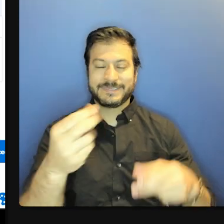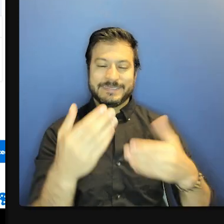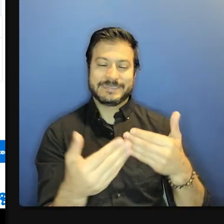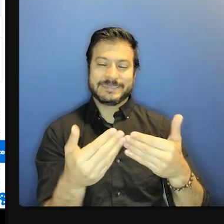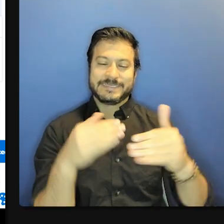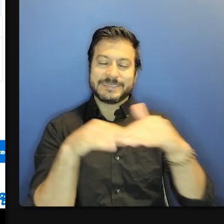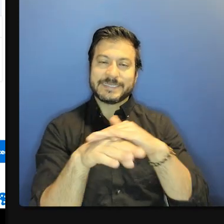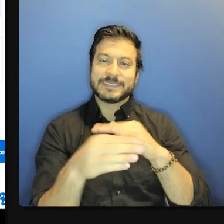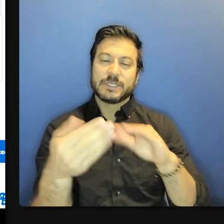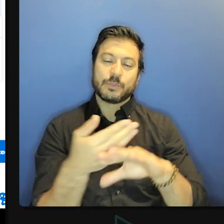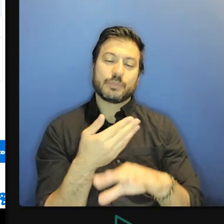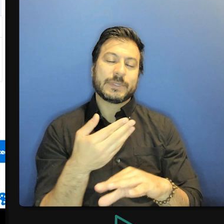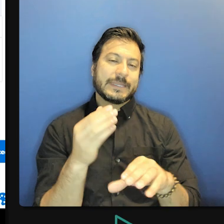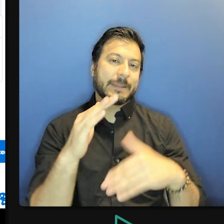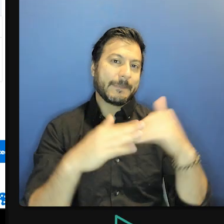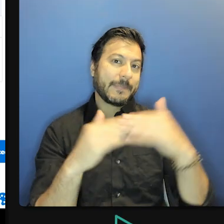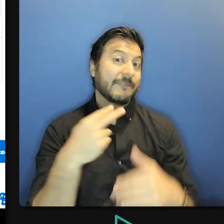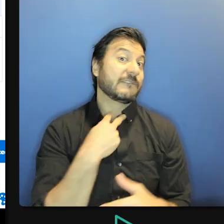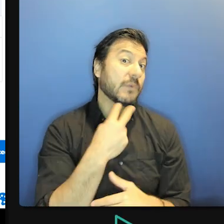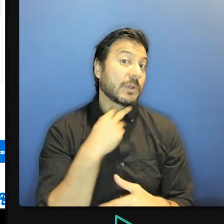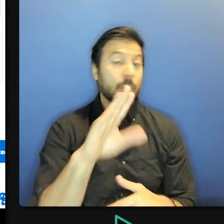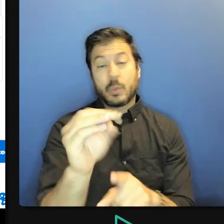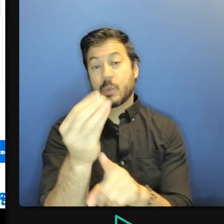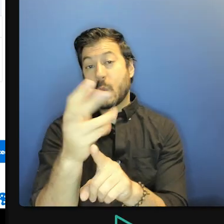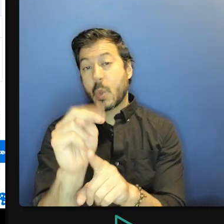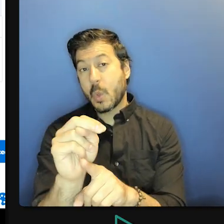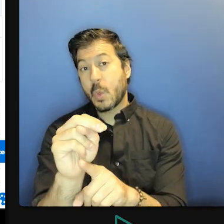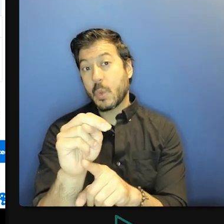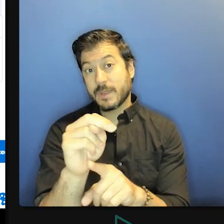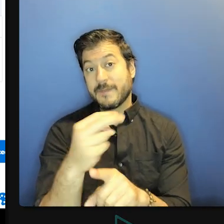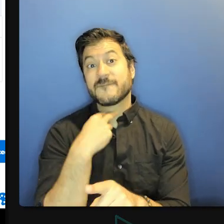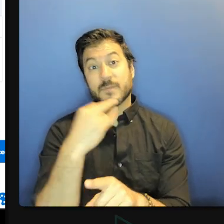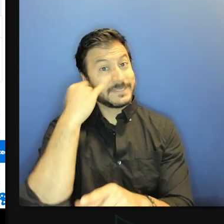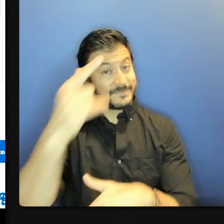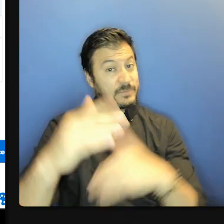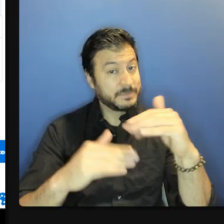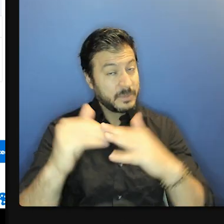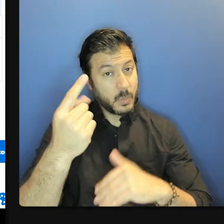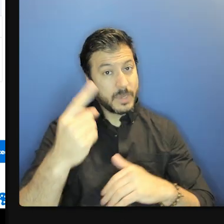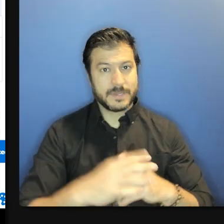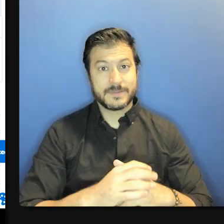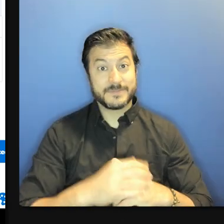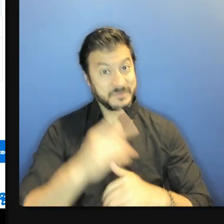You can have easy access to our pre-built voices, or your own custom neural voice if you've built one.